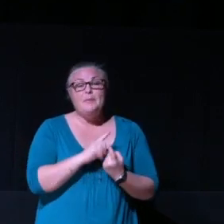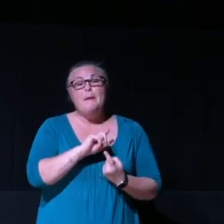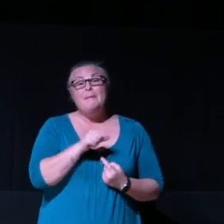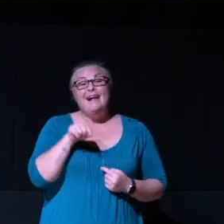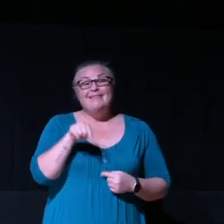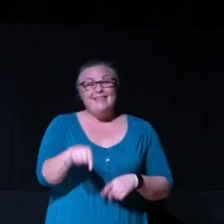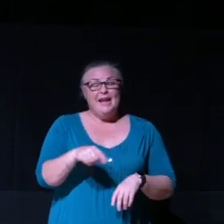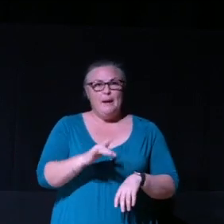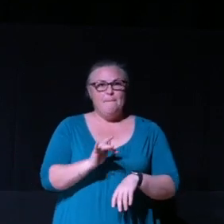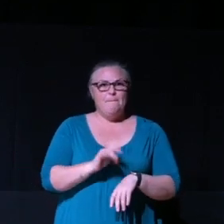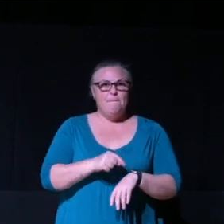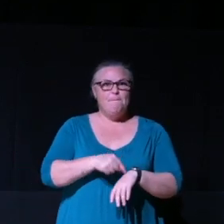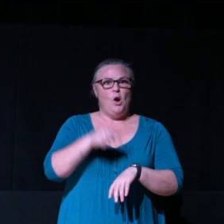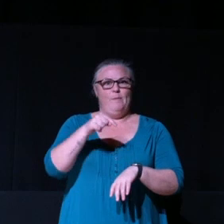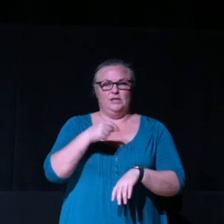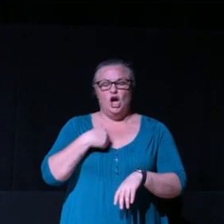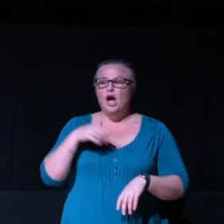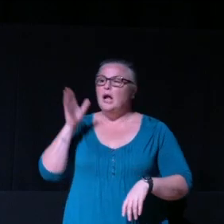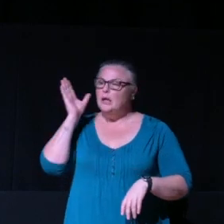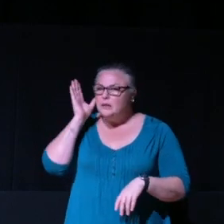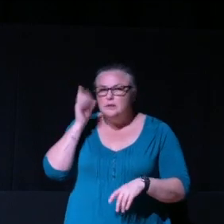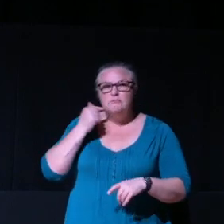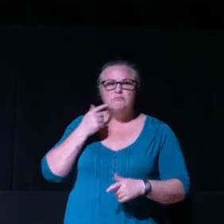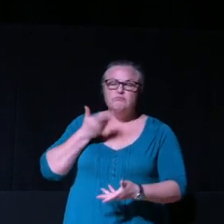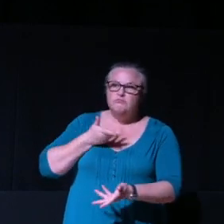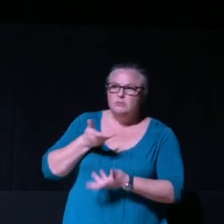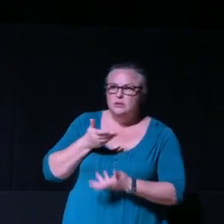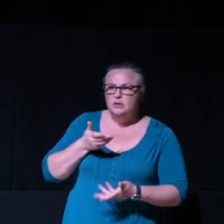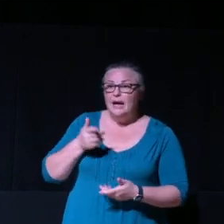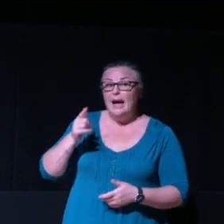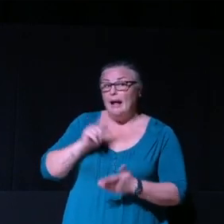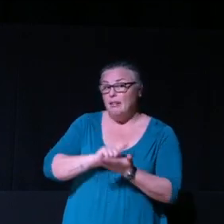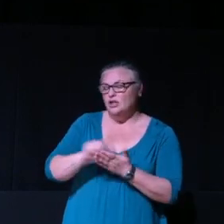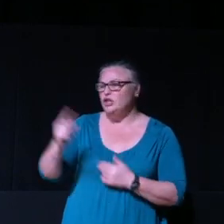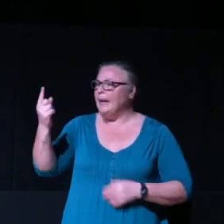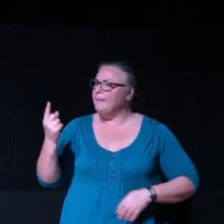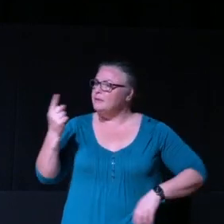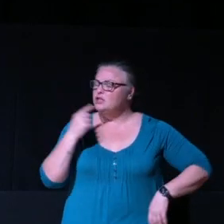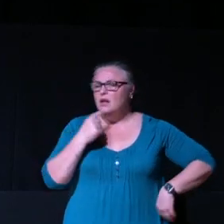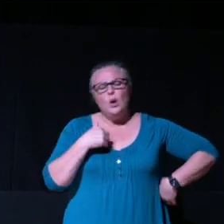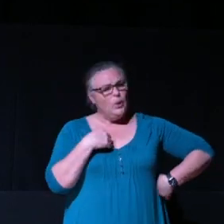I listened to her, I had a conversation with her and afterwards she came up to and she was like, oh, thank you for that. Usually somebody